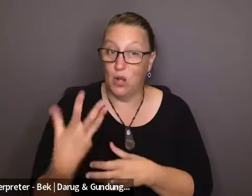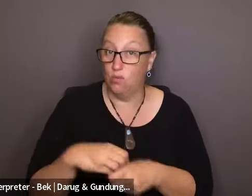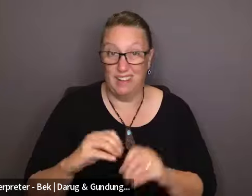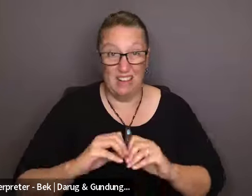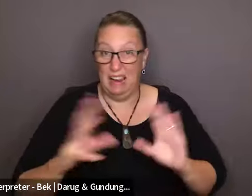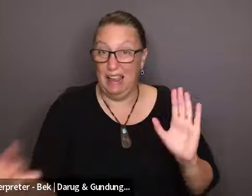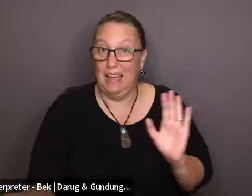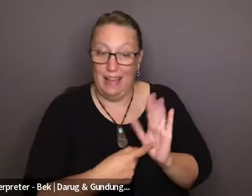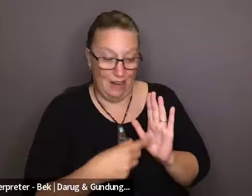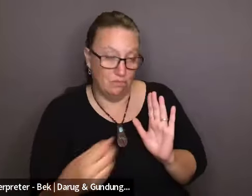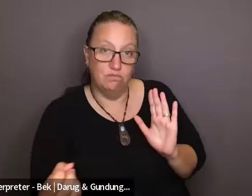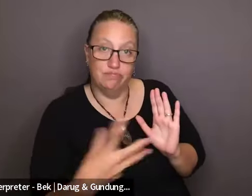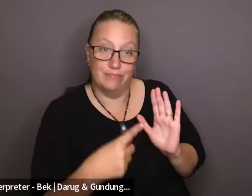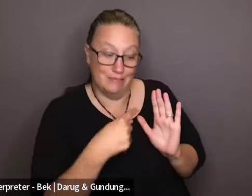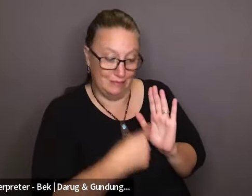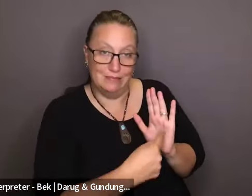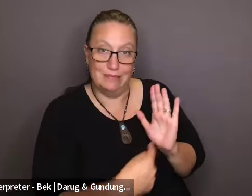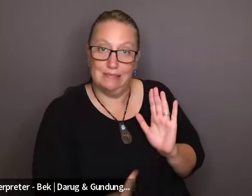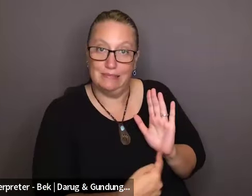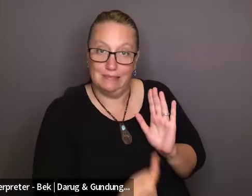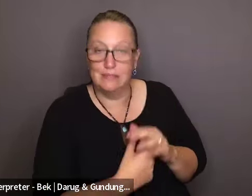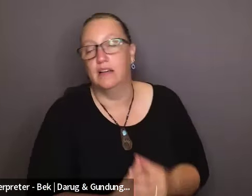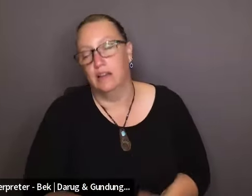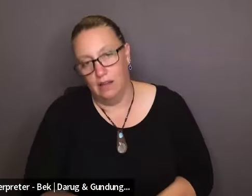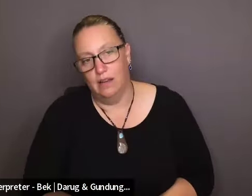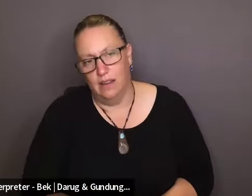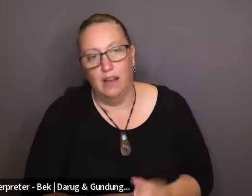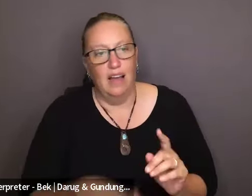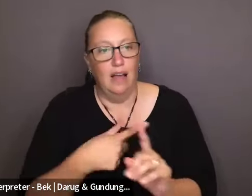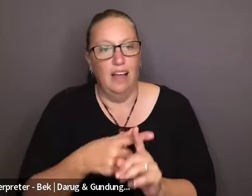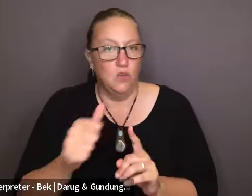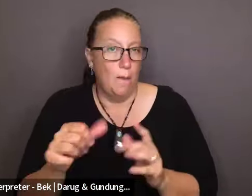participate fully with the resources provided?